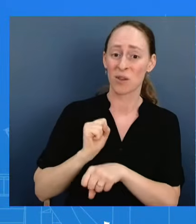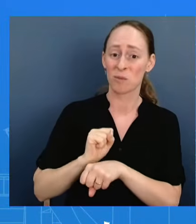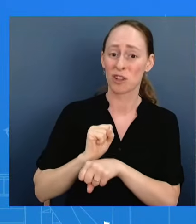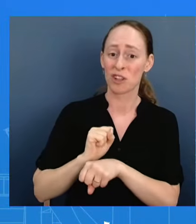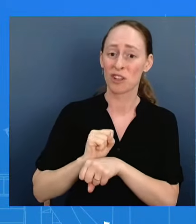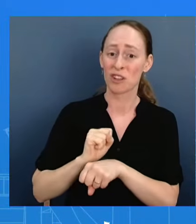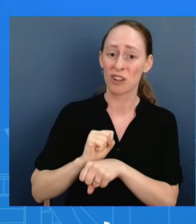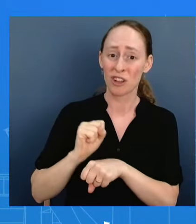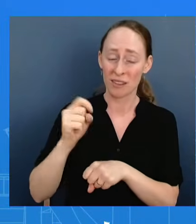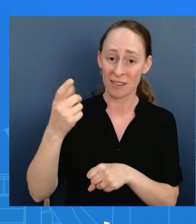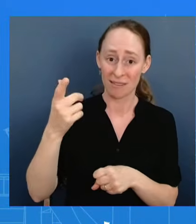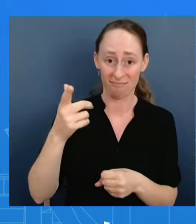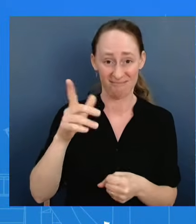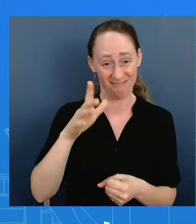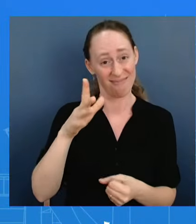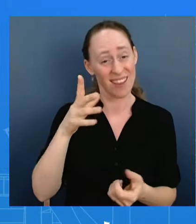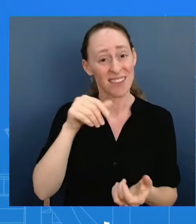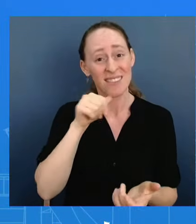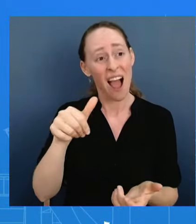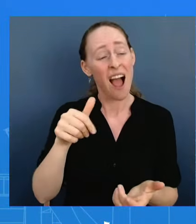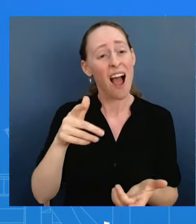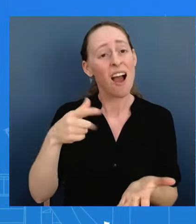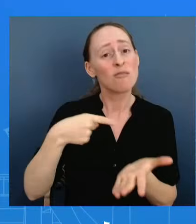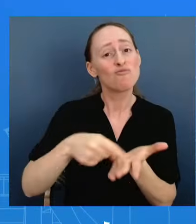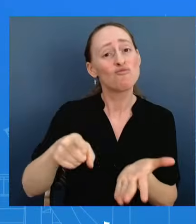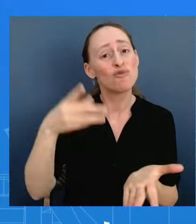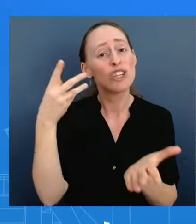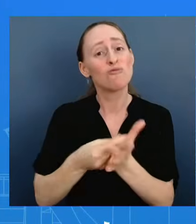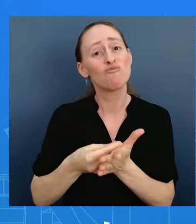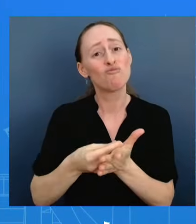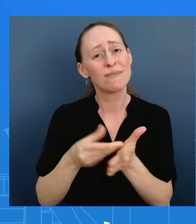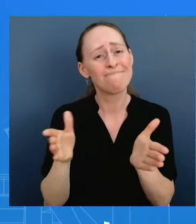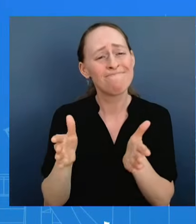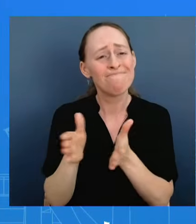You guys have tough jobs as well. And it takes you away from your family.